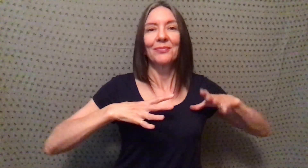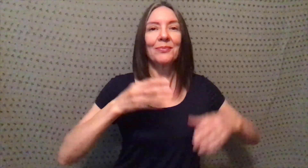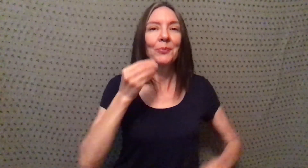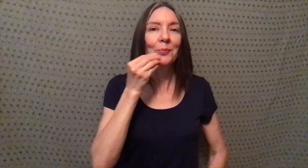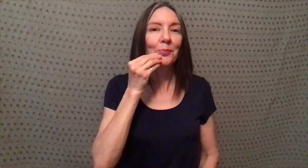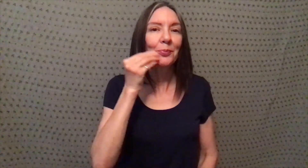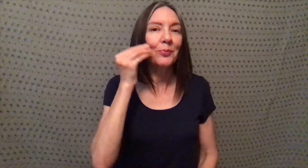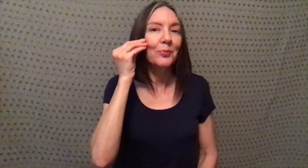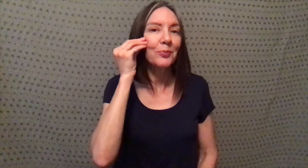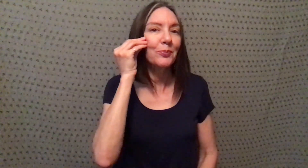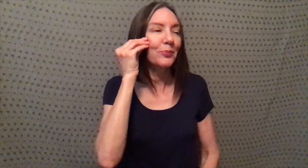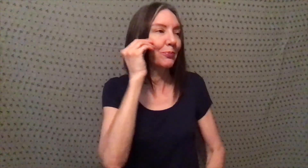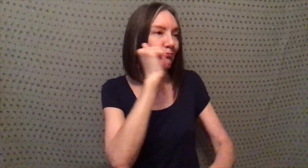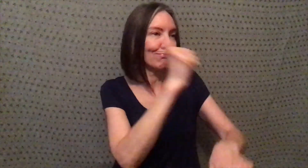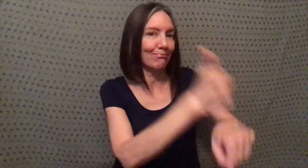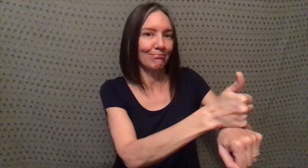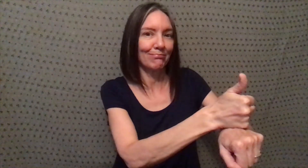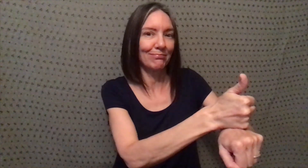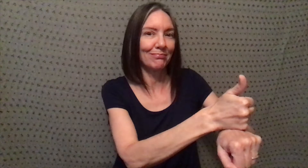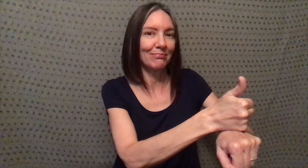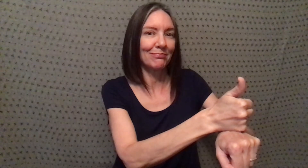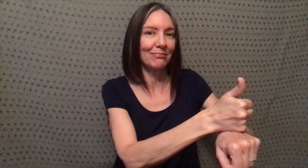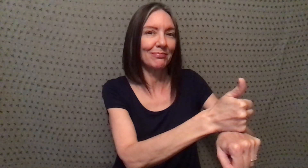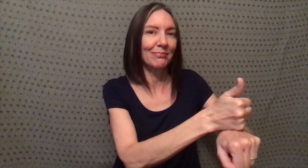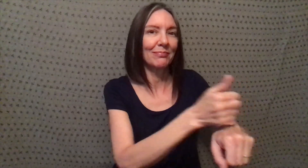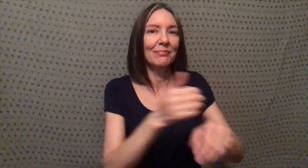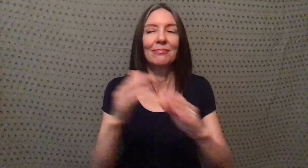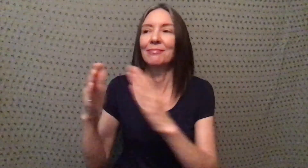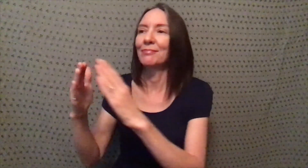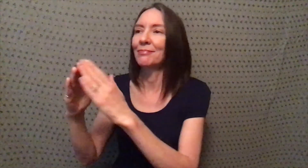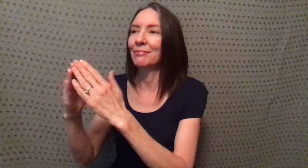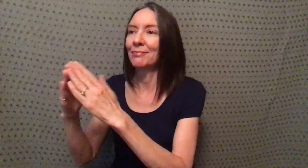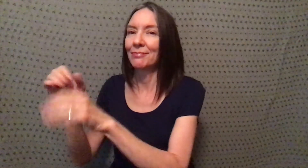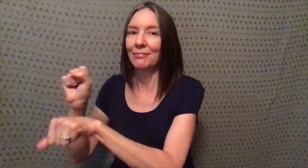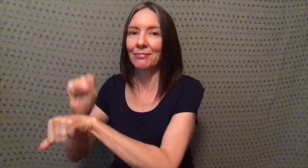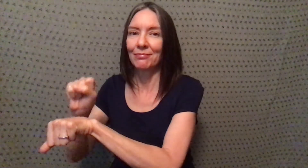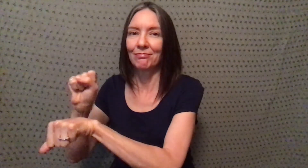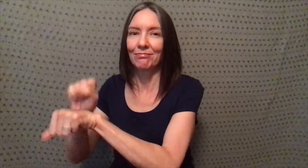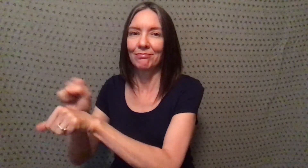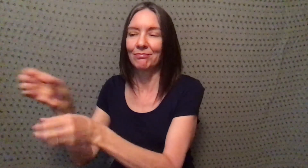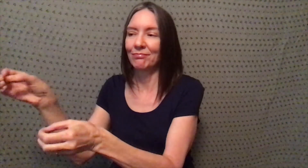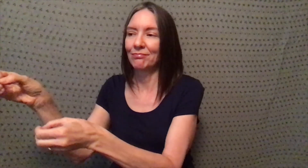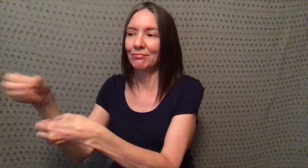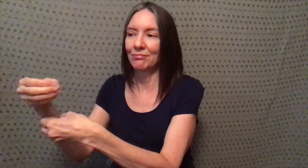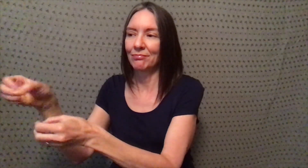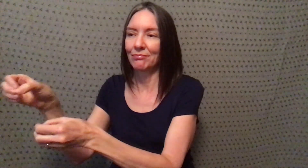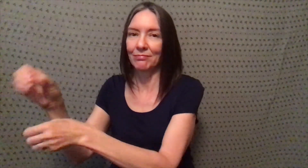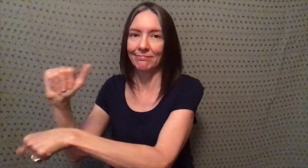My vacation home is there and the city job I have - the office is